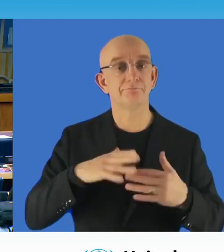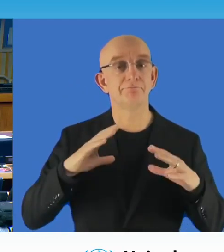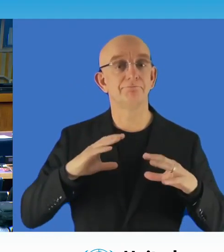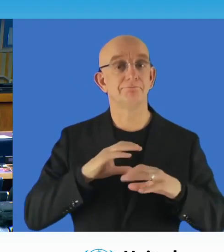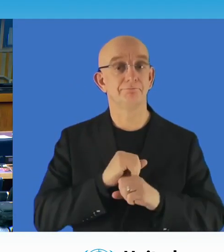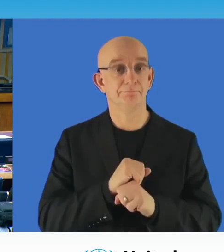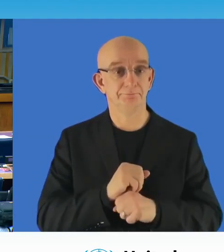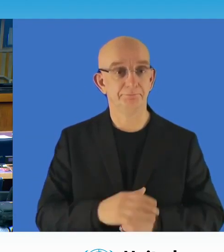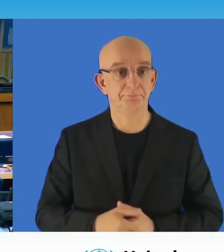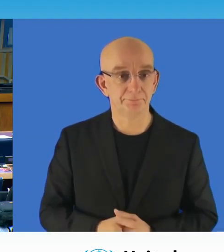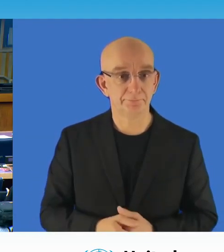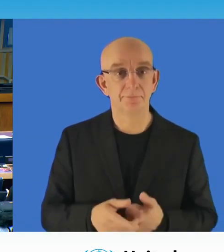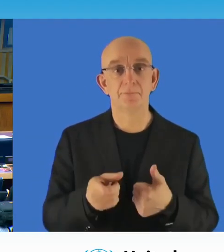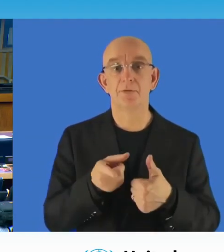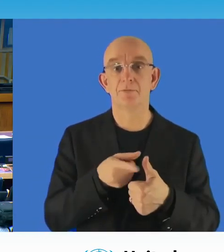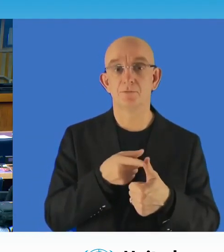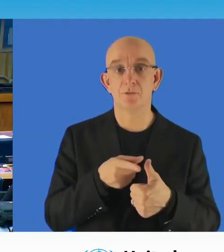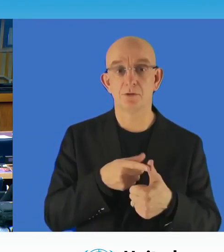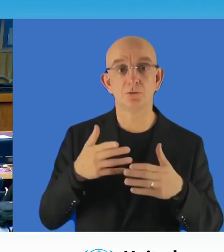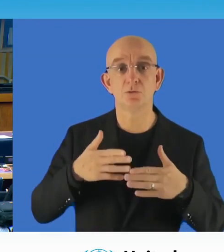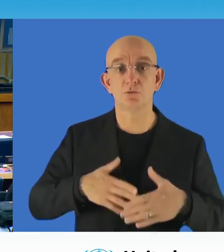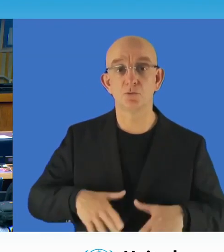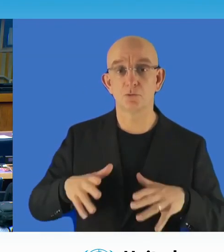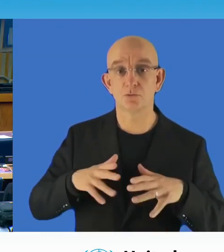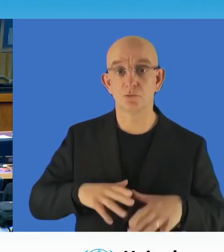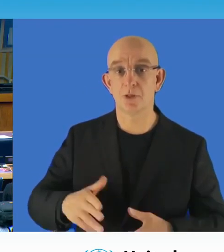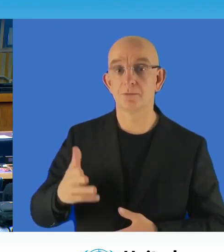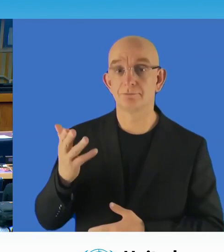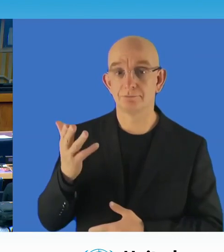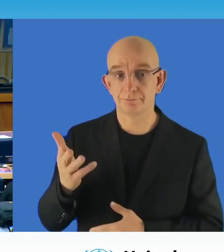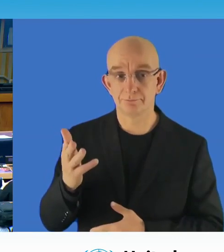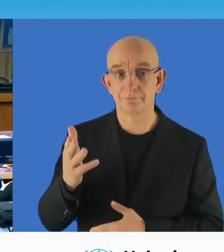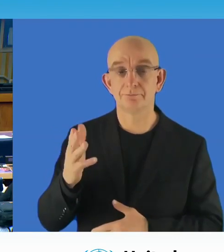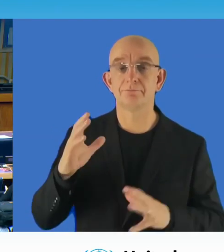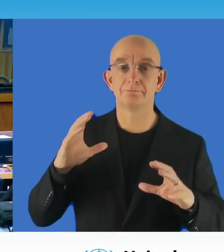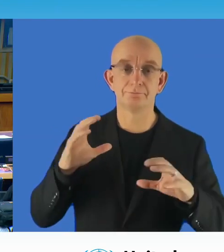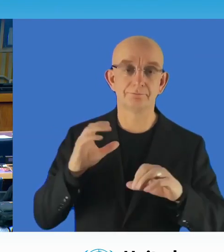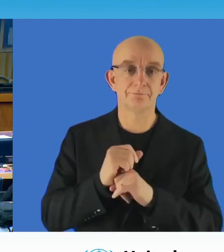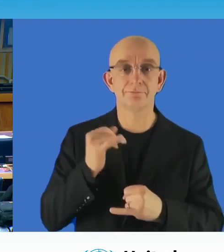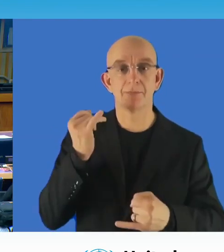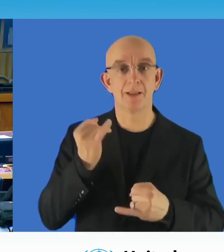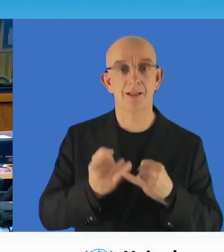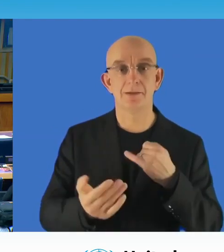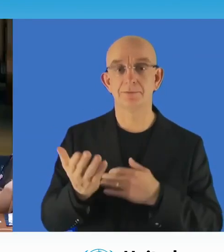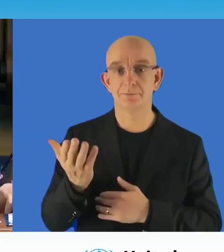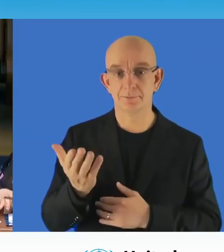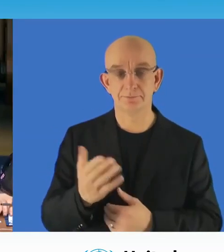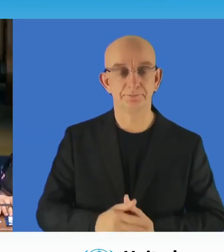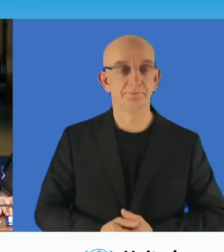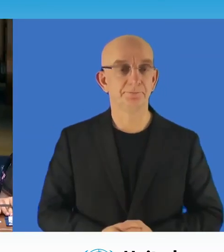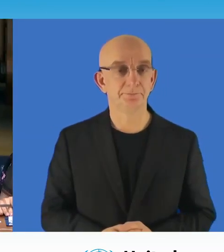remarks e Catrina you have the floor FL thank you Mr chair dear colleagues at the outside I